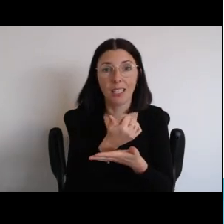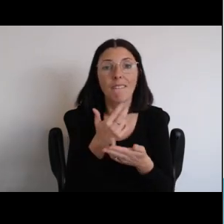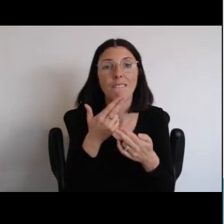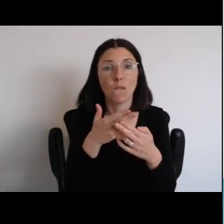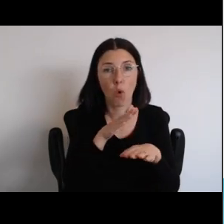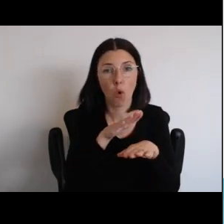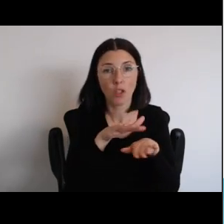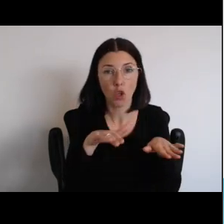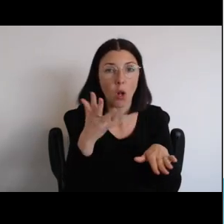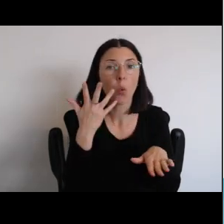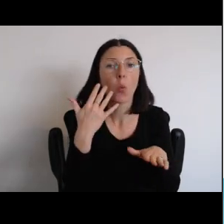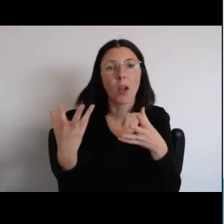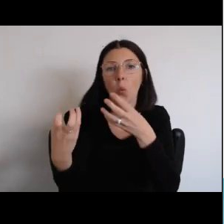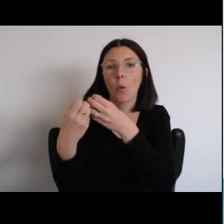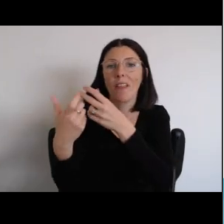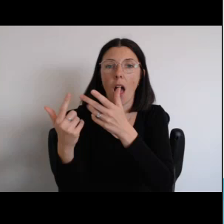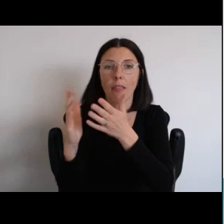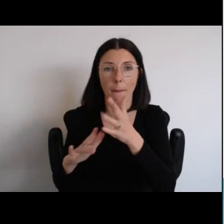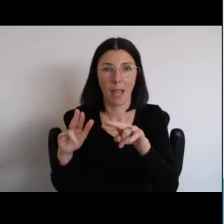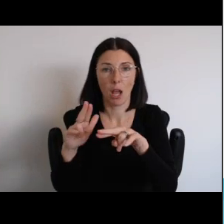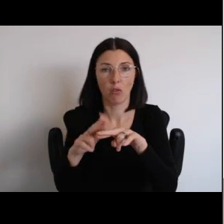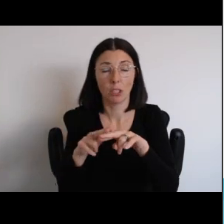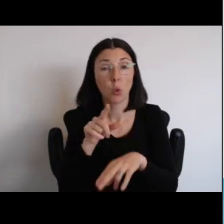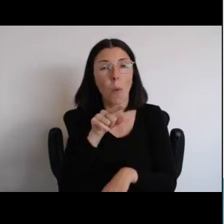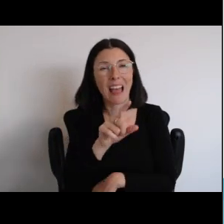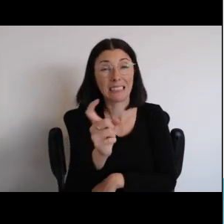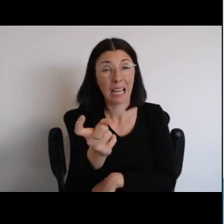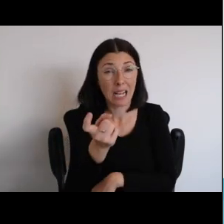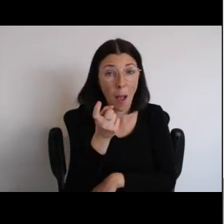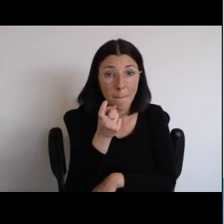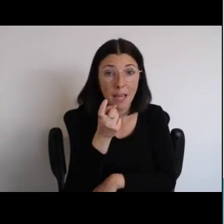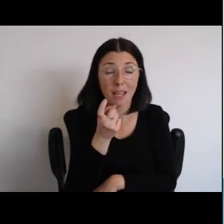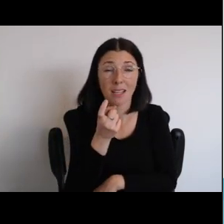coming down the pipeline like I said it's not really clear when that's going to be presented